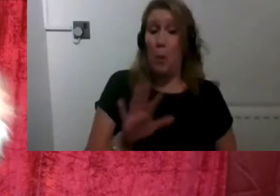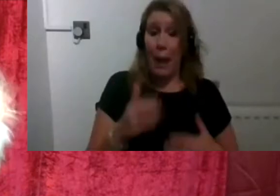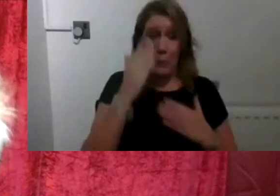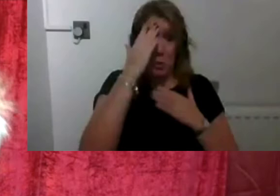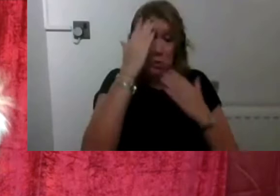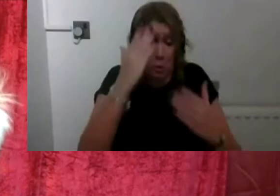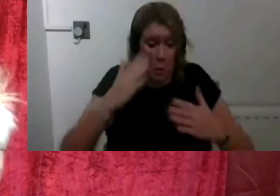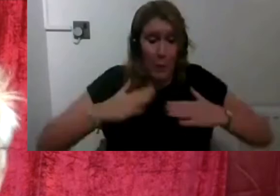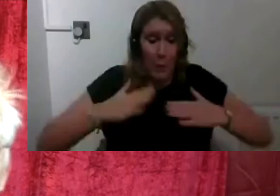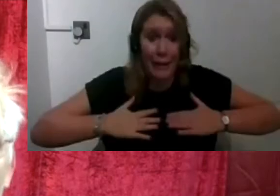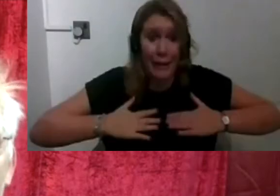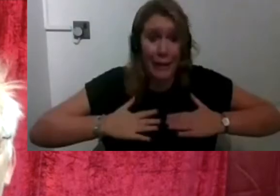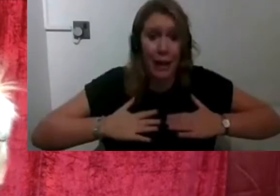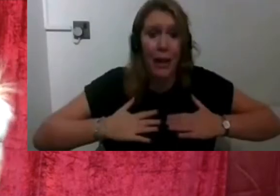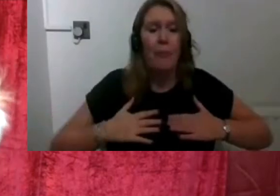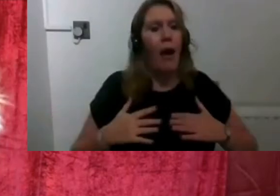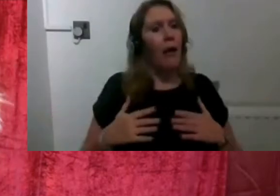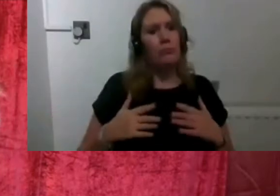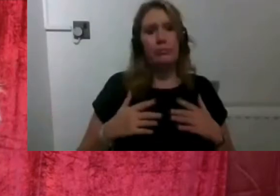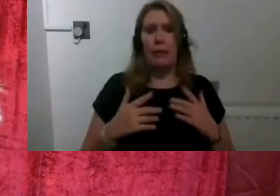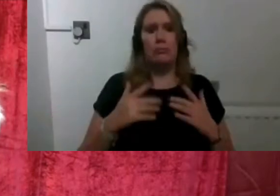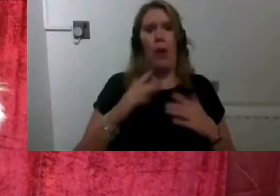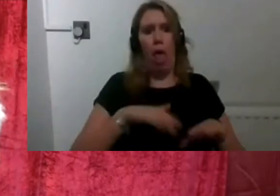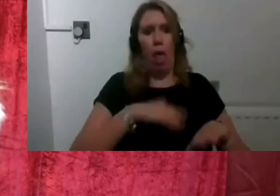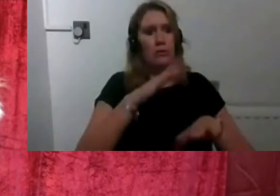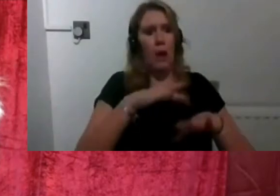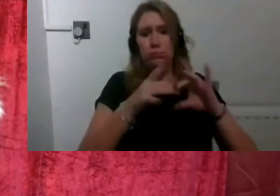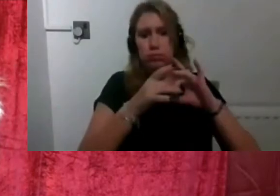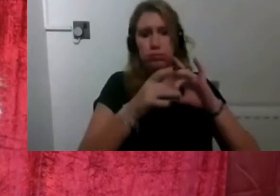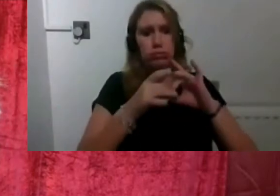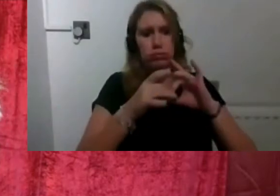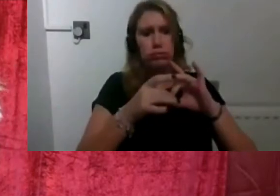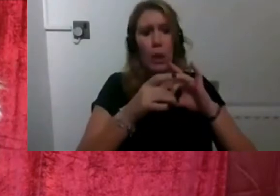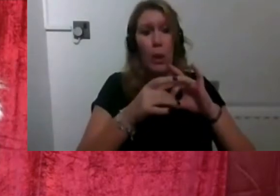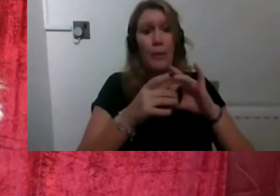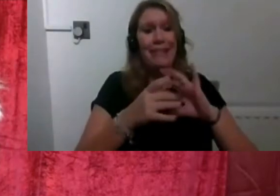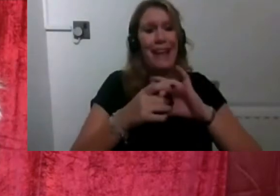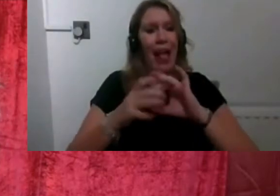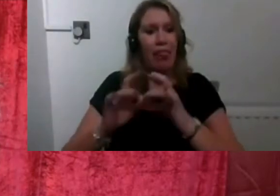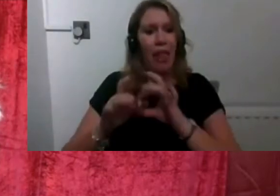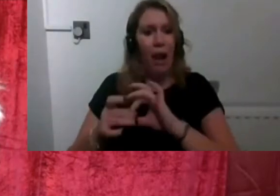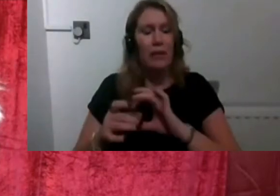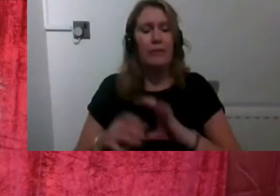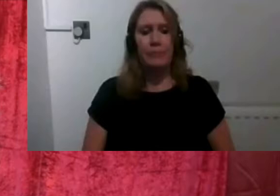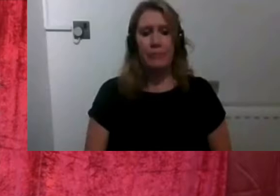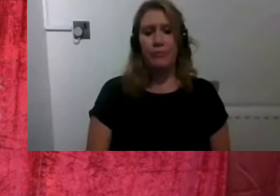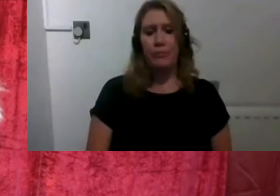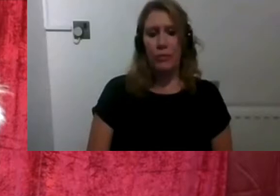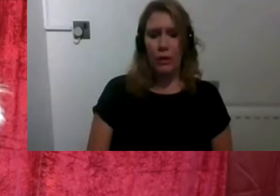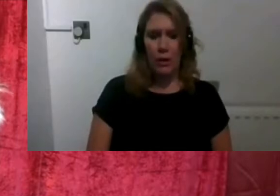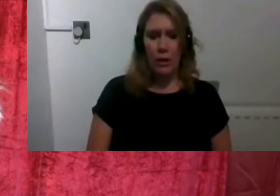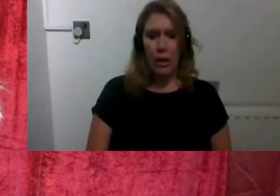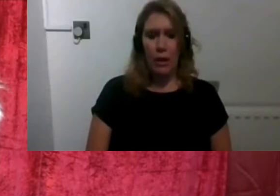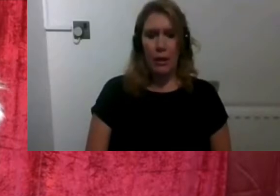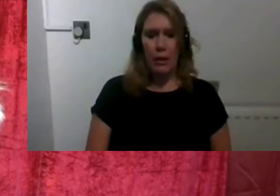me at all but I have a long association with Together, but a longer association